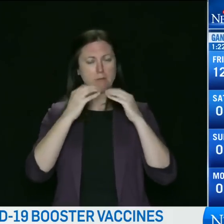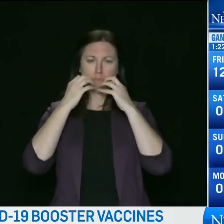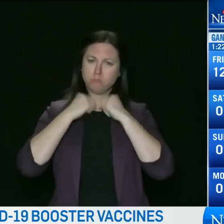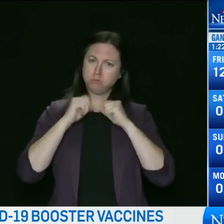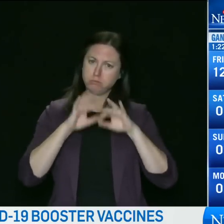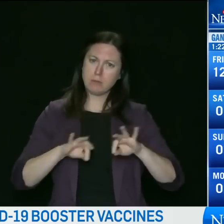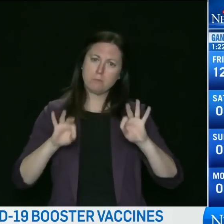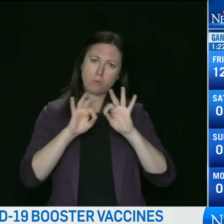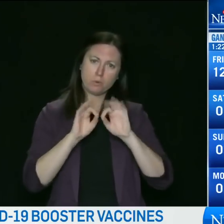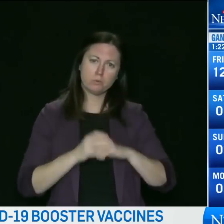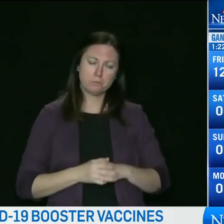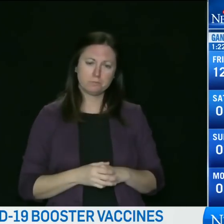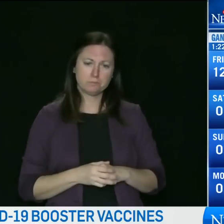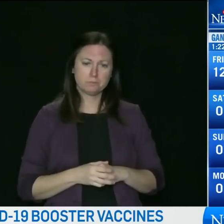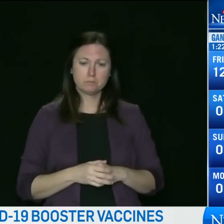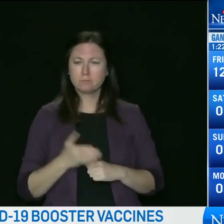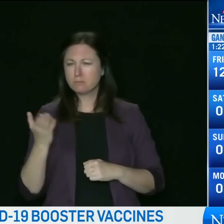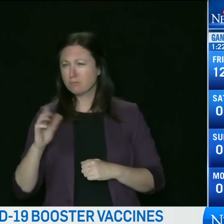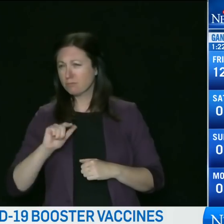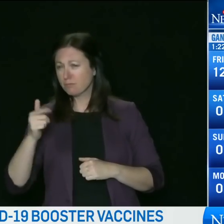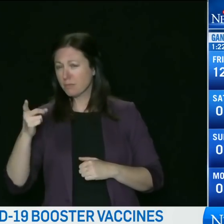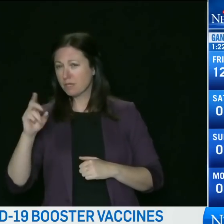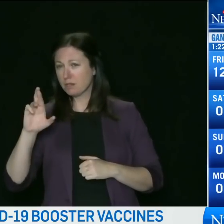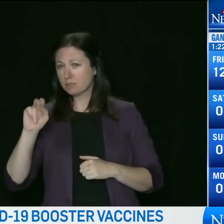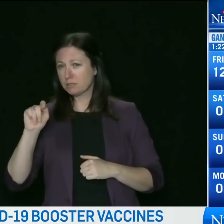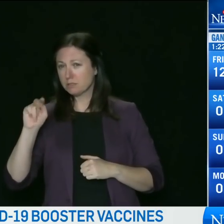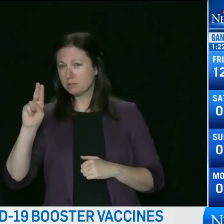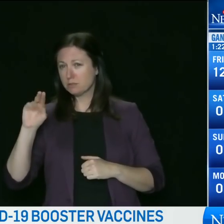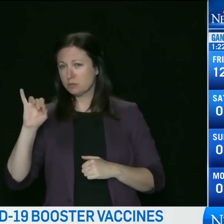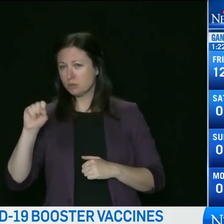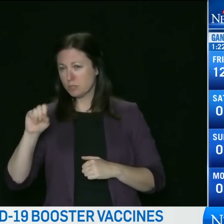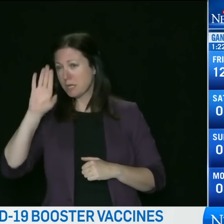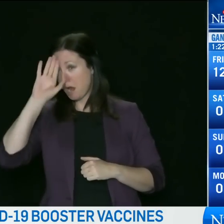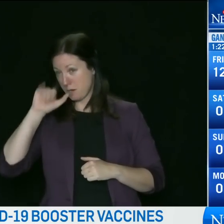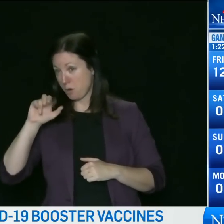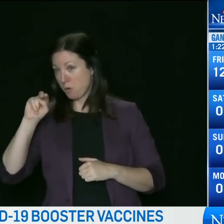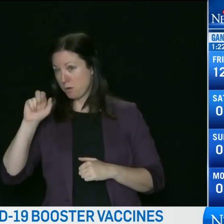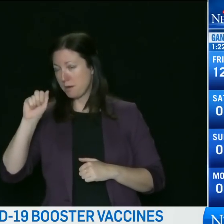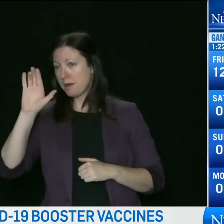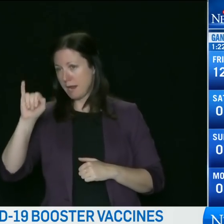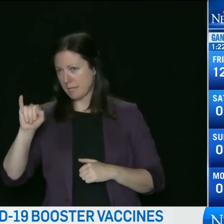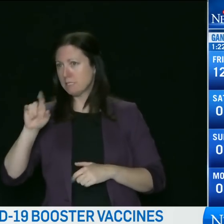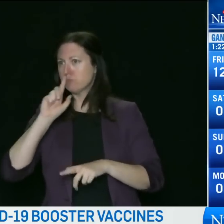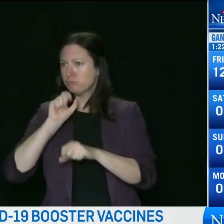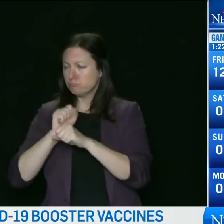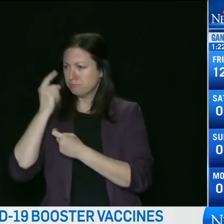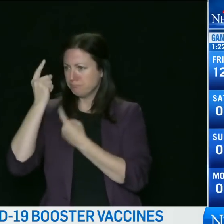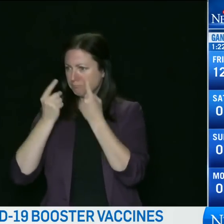AS WELL AS BEING ABLE TO RECOGNIZE AND TAKE EQUITY INTO